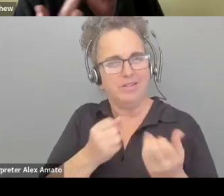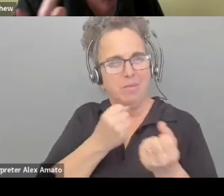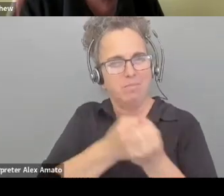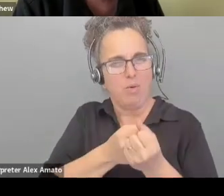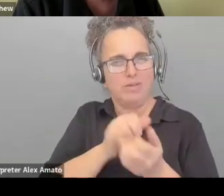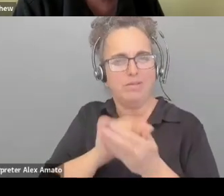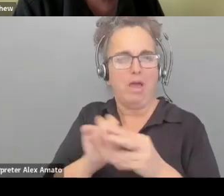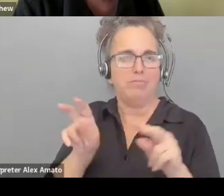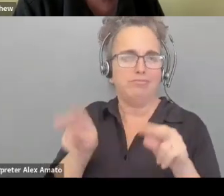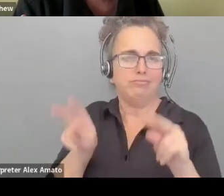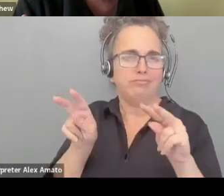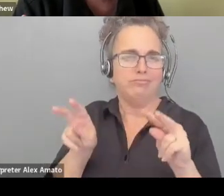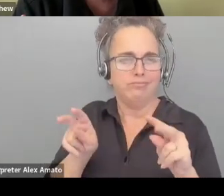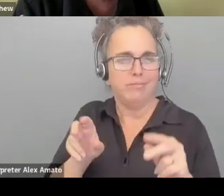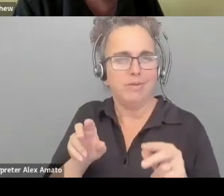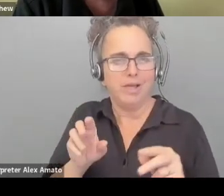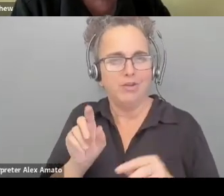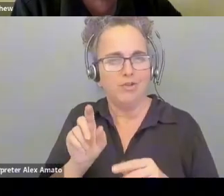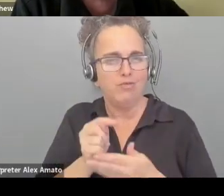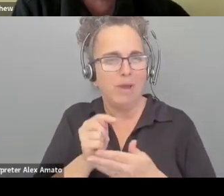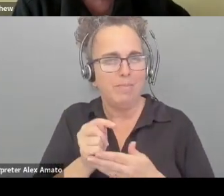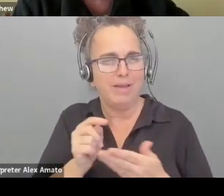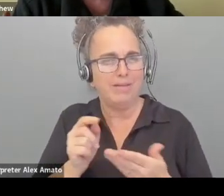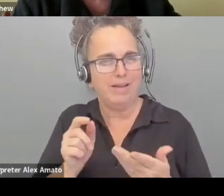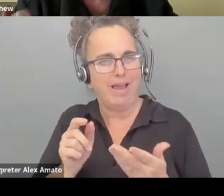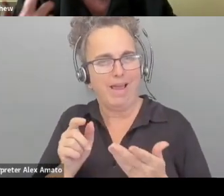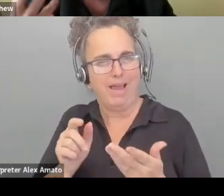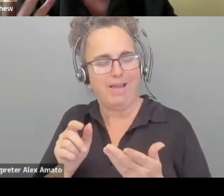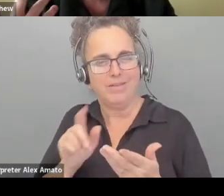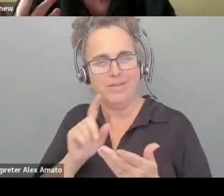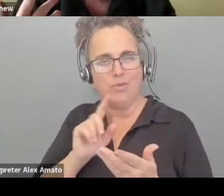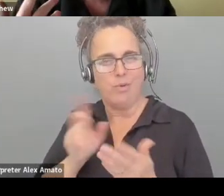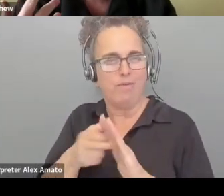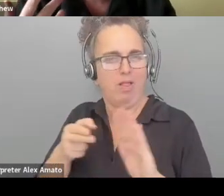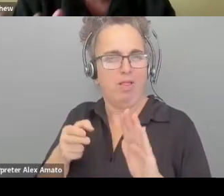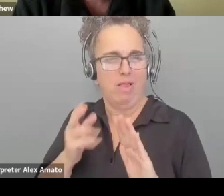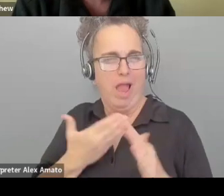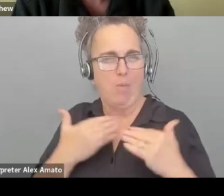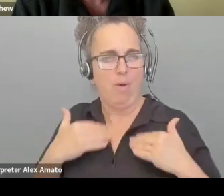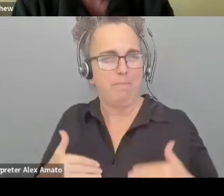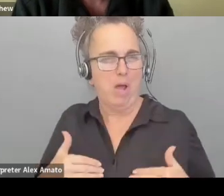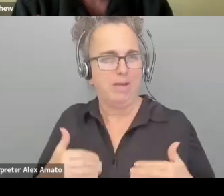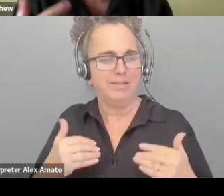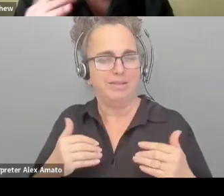and corrals our bodies in particular way, it doesn't actually like hold true very well.